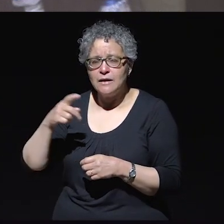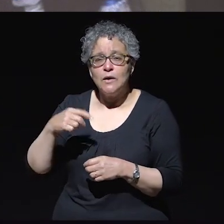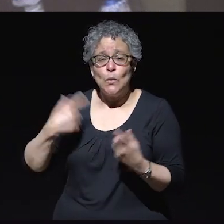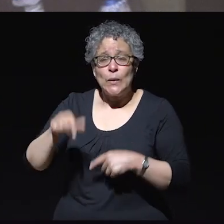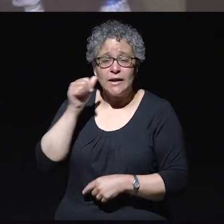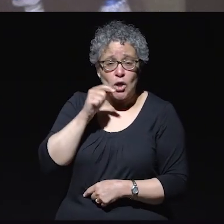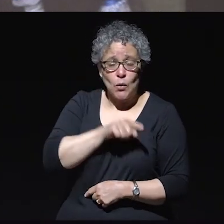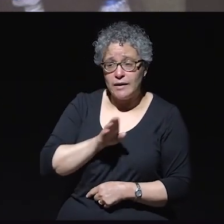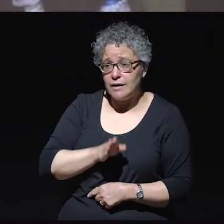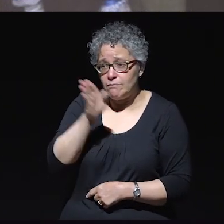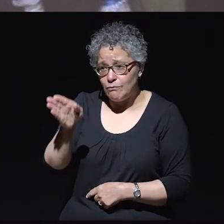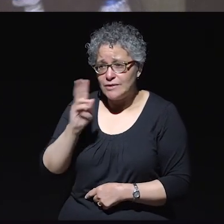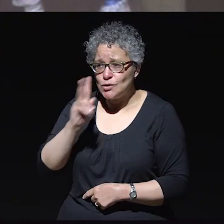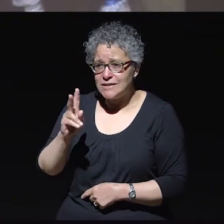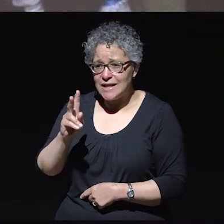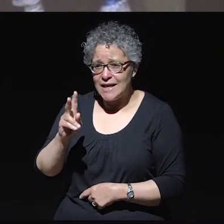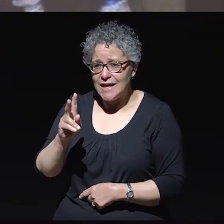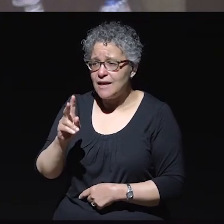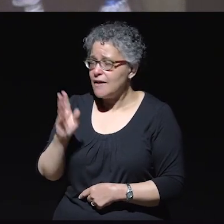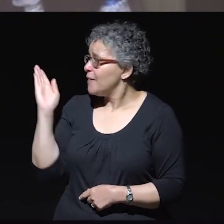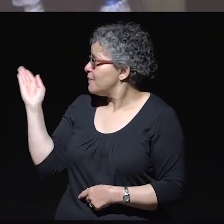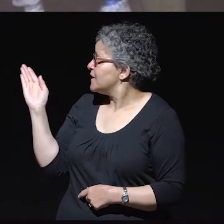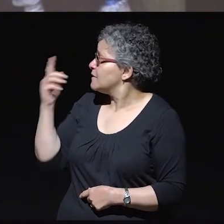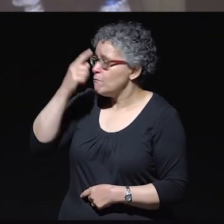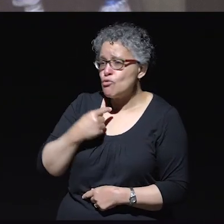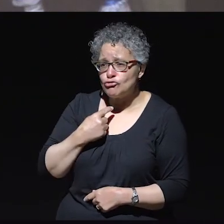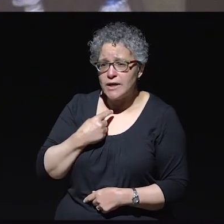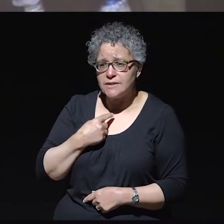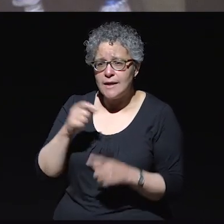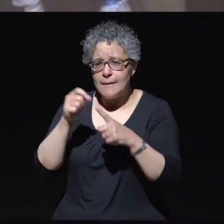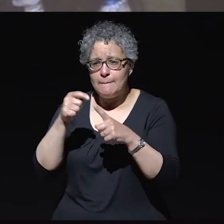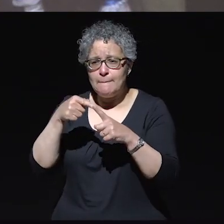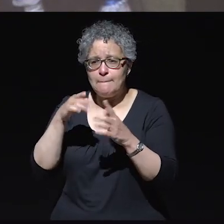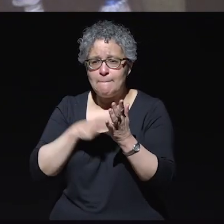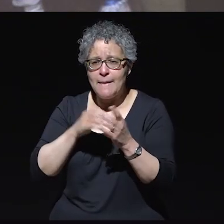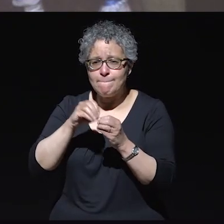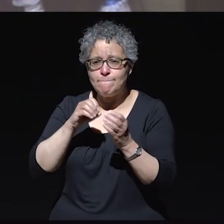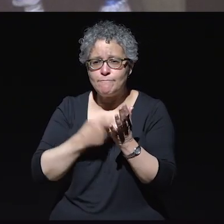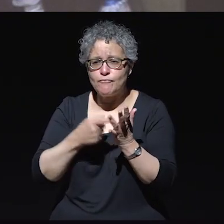was this tremendous portrait of the Pembroke family at Wilton House. It's difficult to overestimate, really,